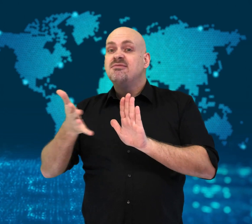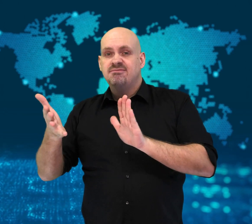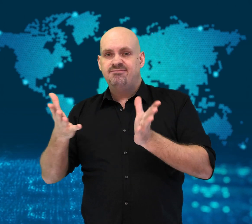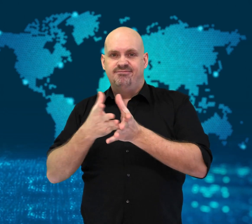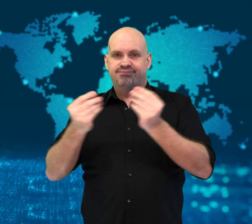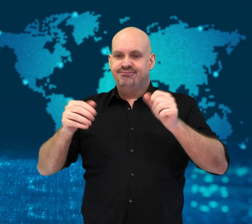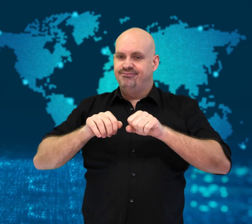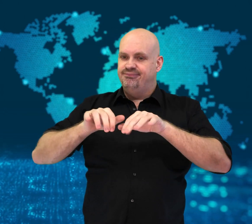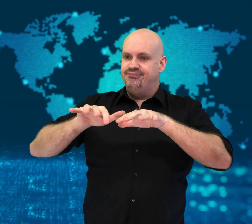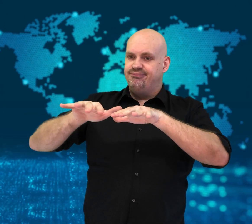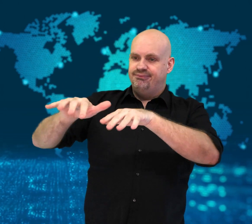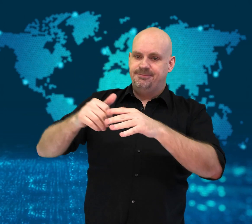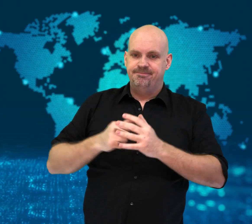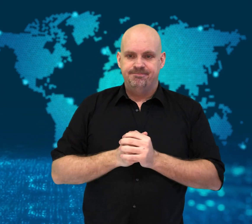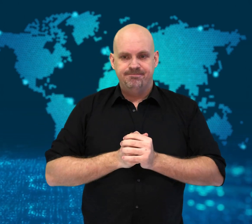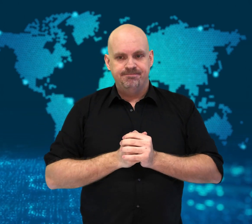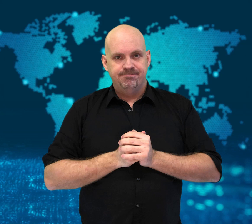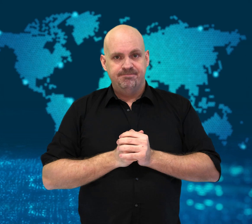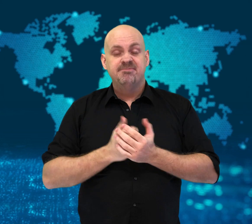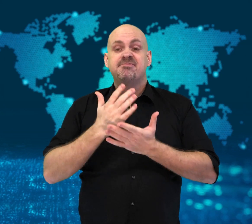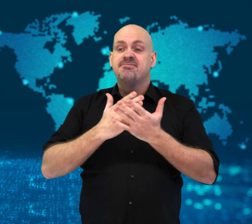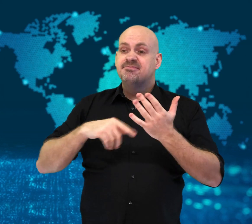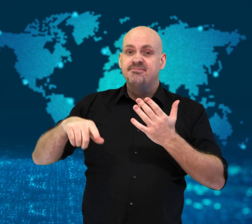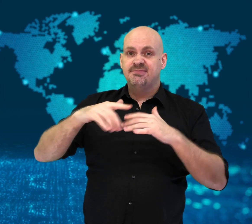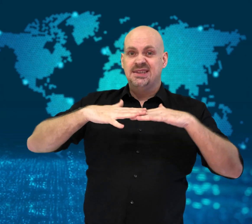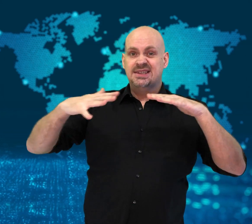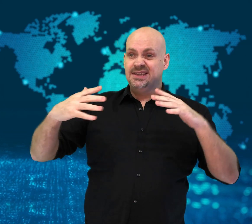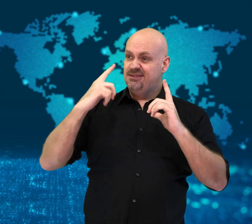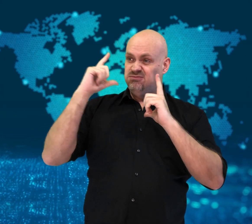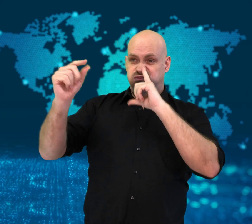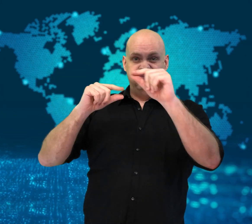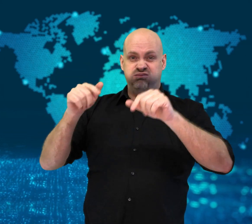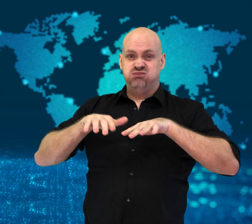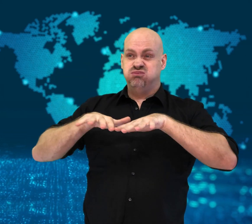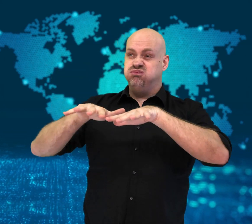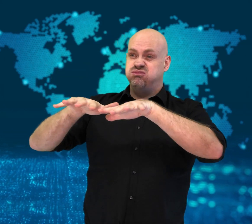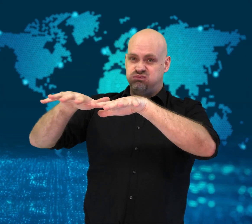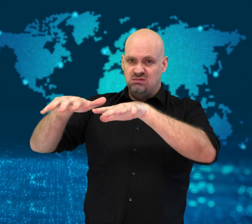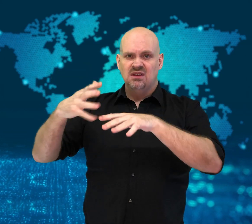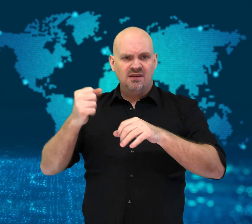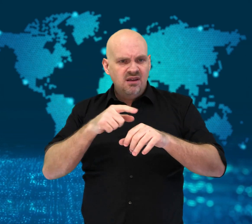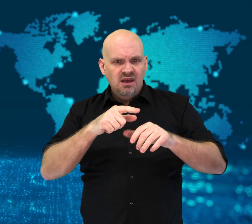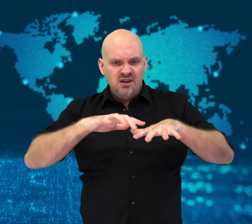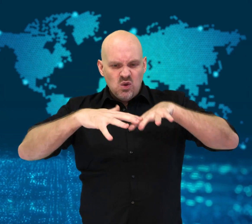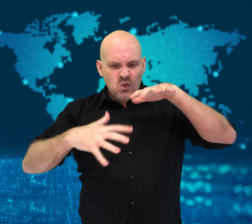and others were buried under rocks and debris.